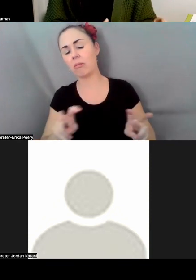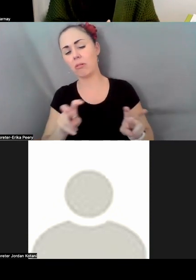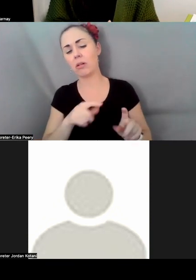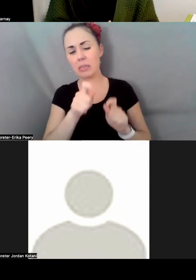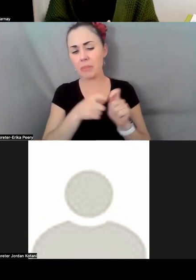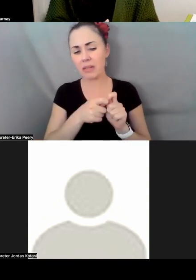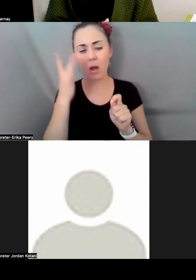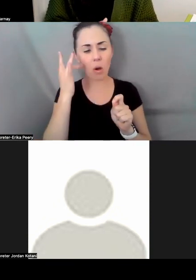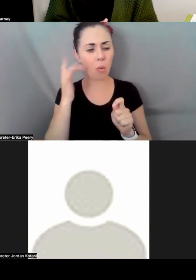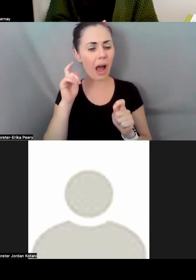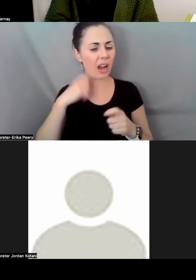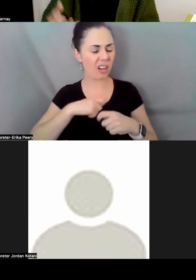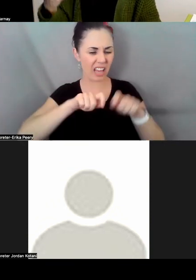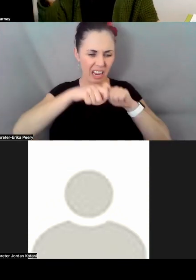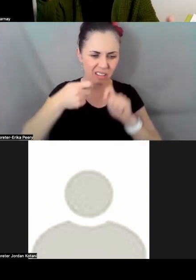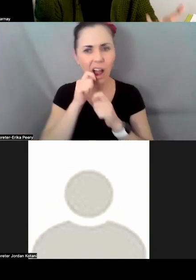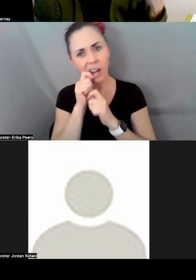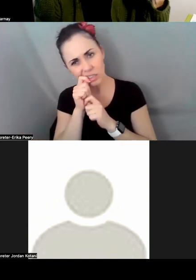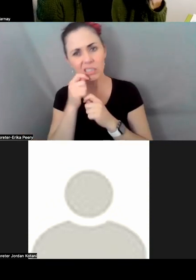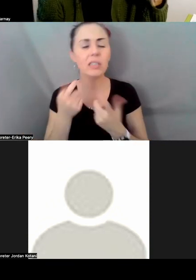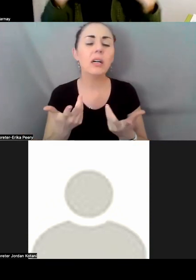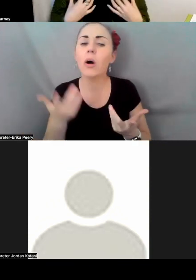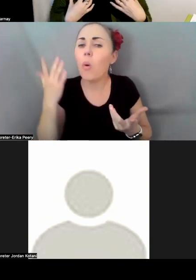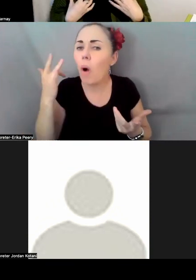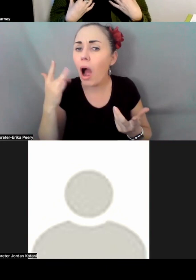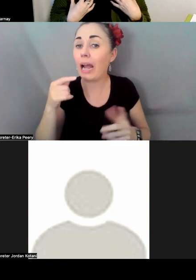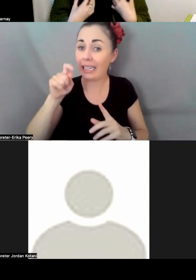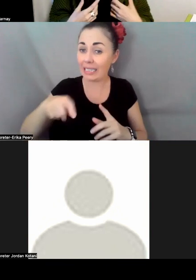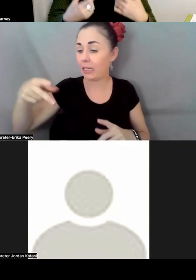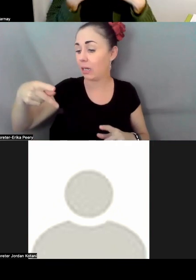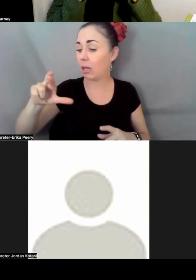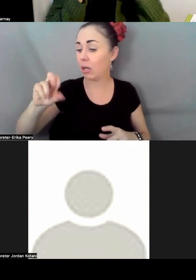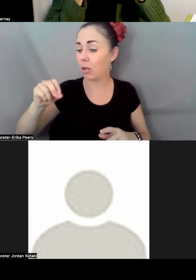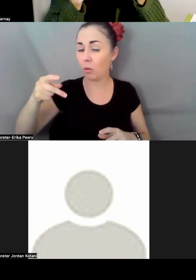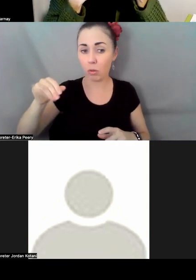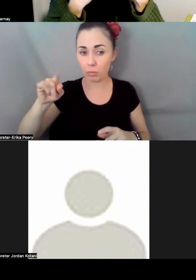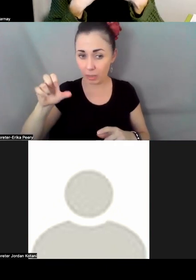and twisting and chewing and biting. Is it because they need the proprioceptive input or taste input?